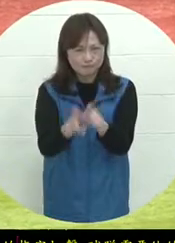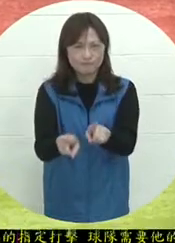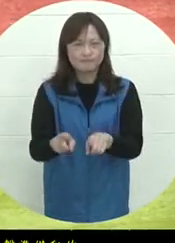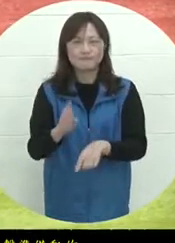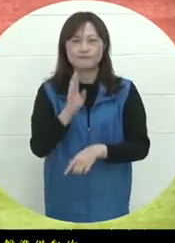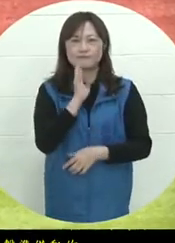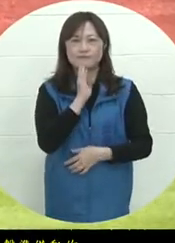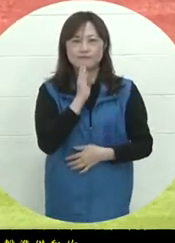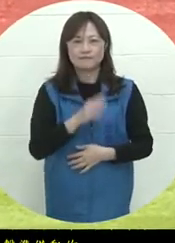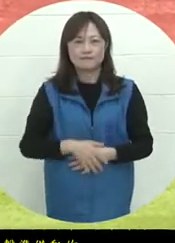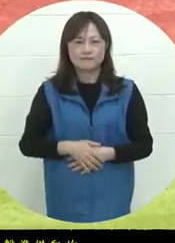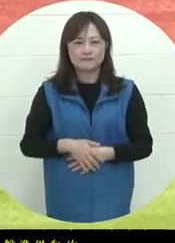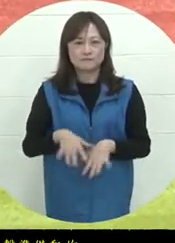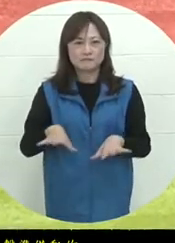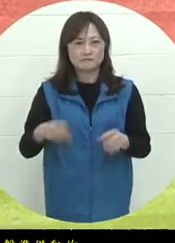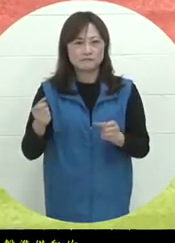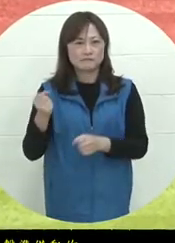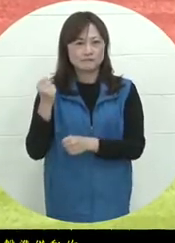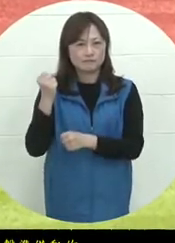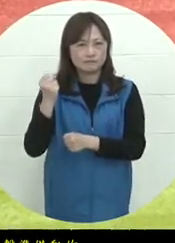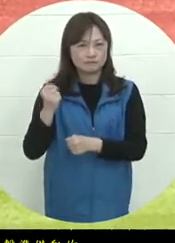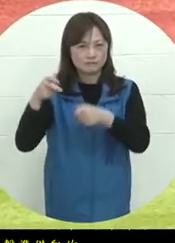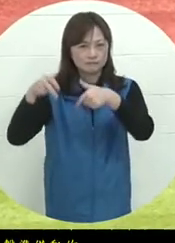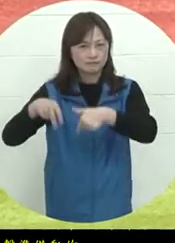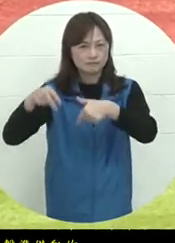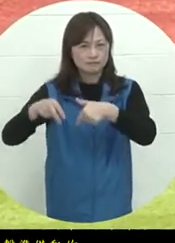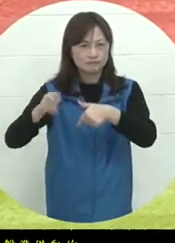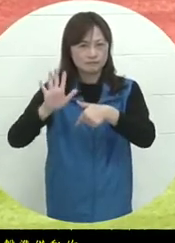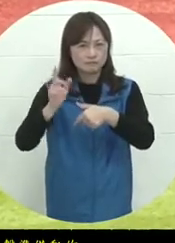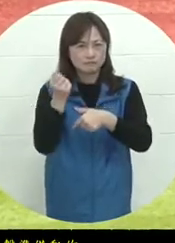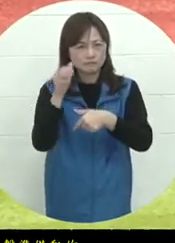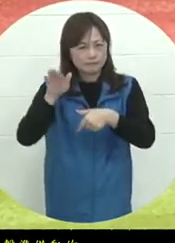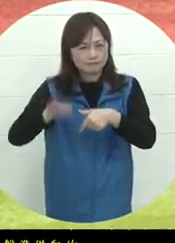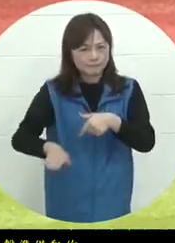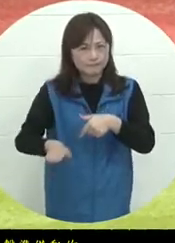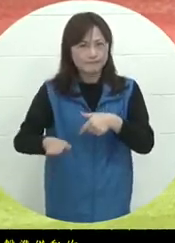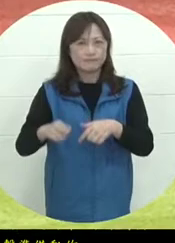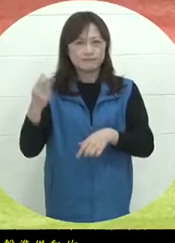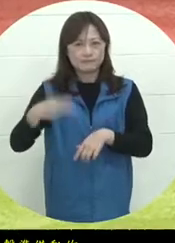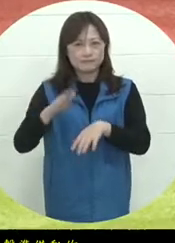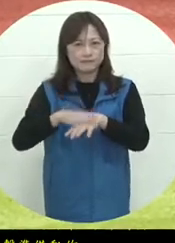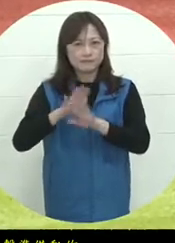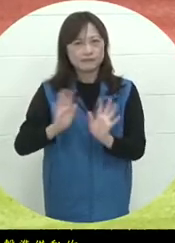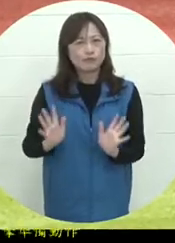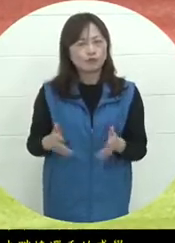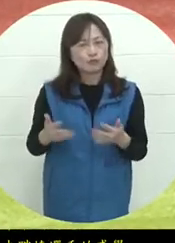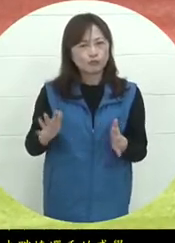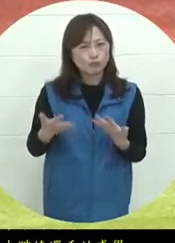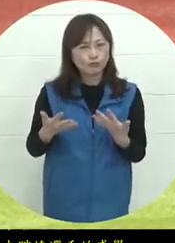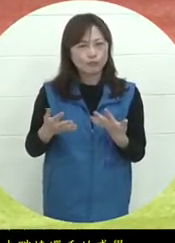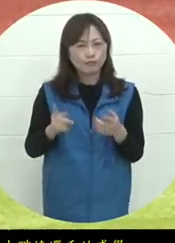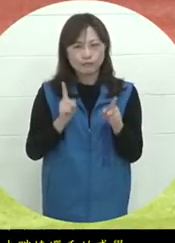, so at first the bat is held a little lower, and then the hands are relaxed to follow the pitcher's rhythm.